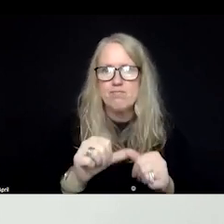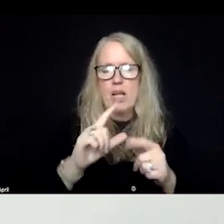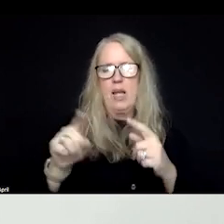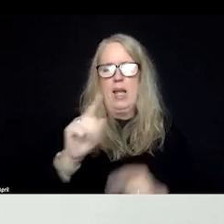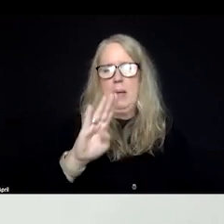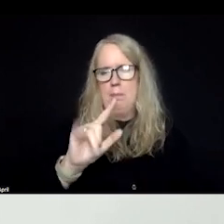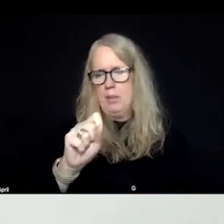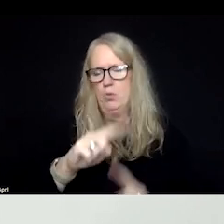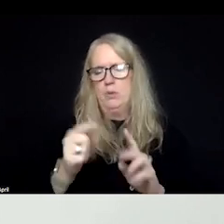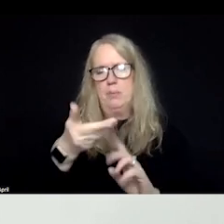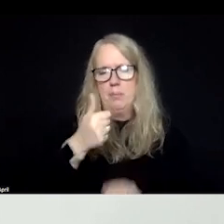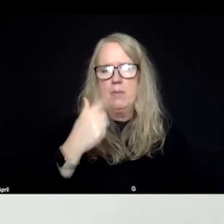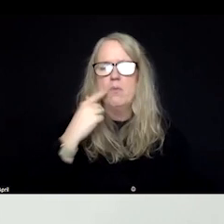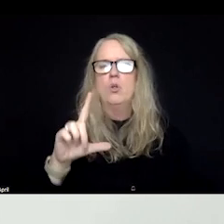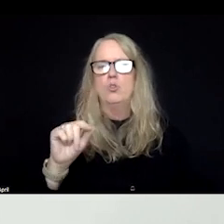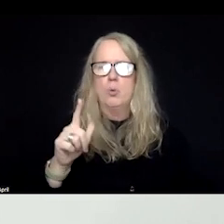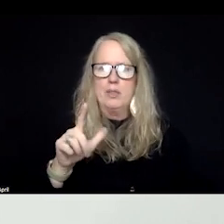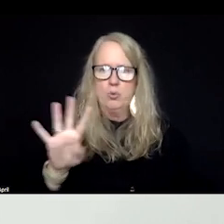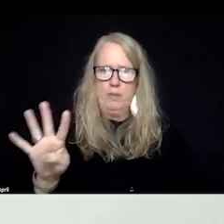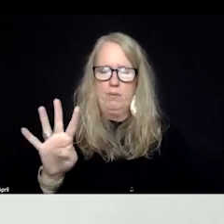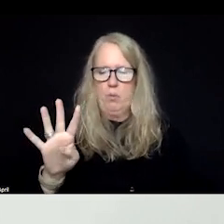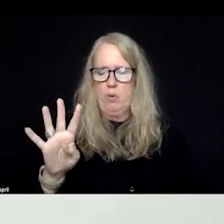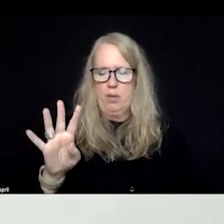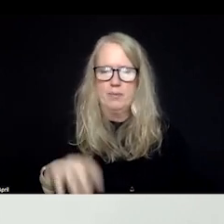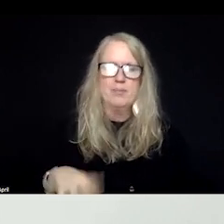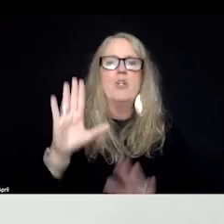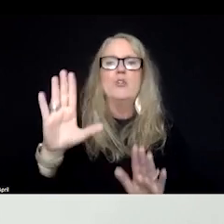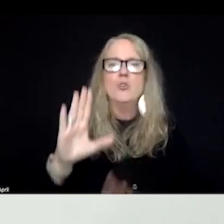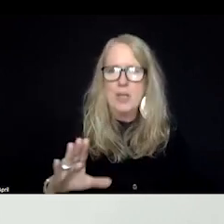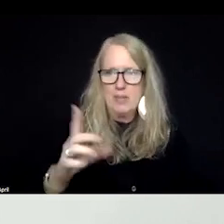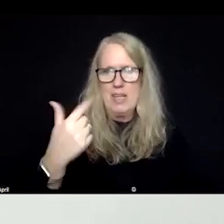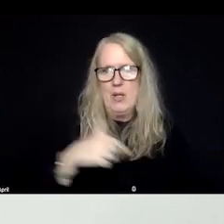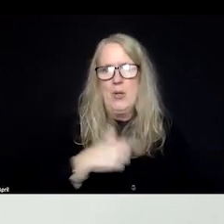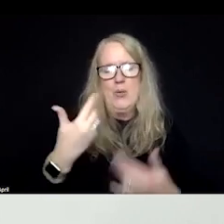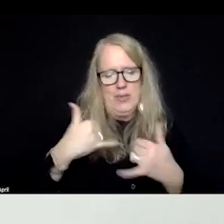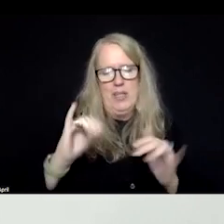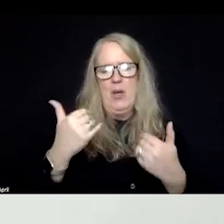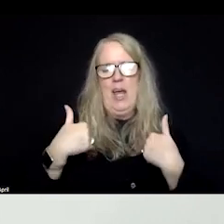INTRODUCED FOR THE 2024 SESSIONS. >> KEVIN, WE HAVE PENNSYLVANIA MARKED FOR